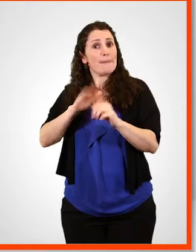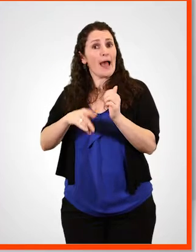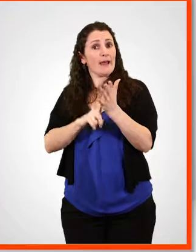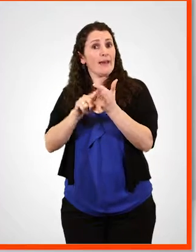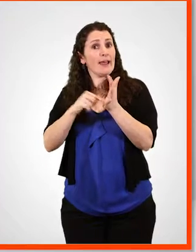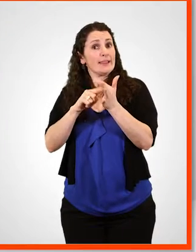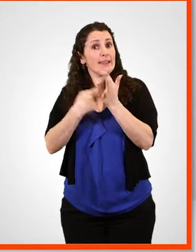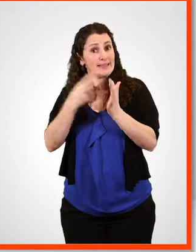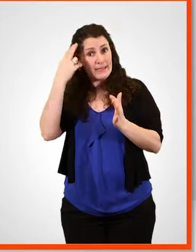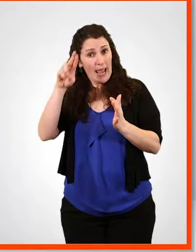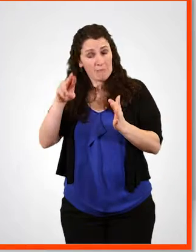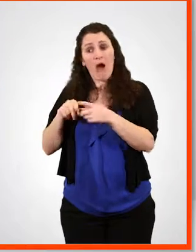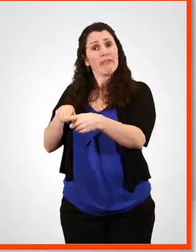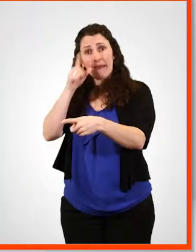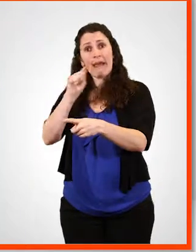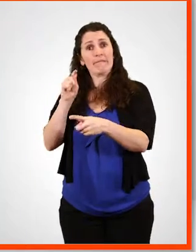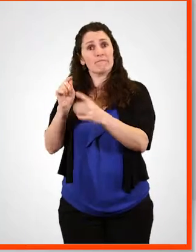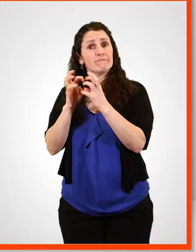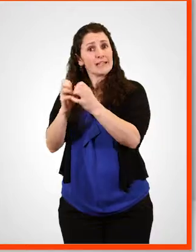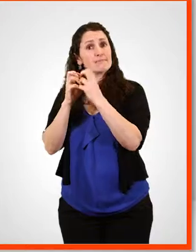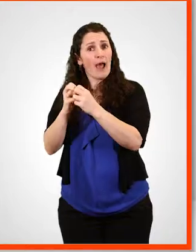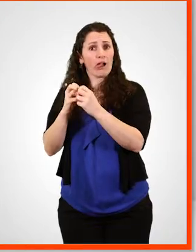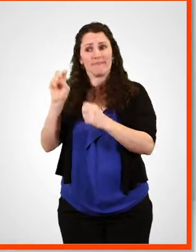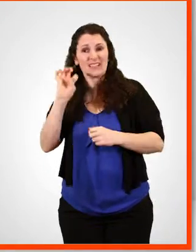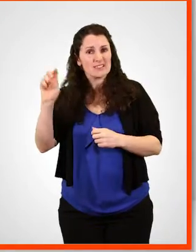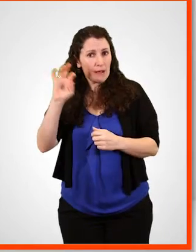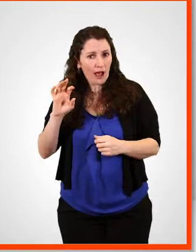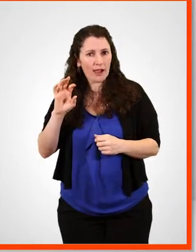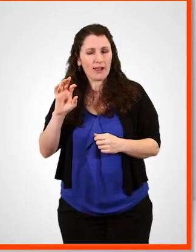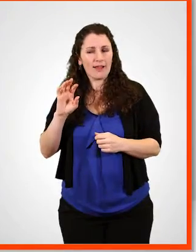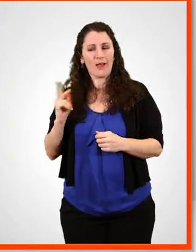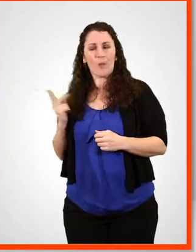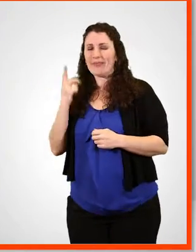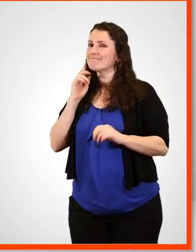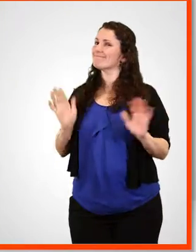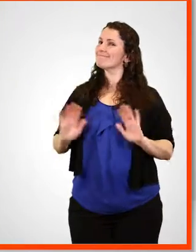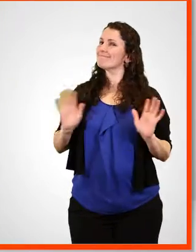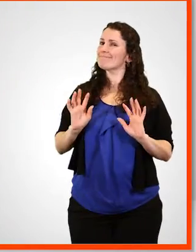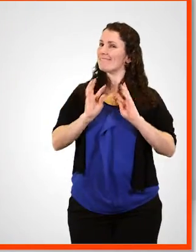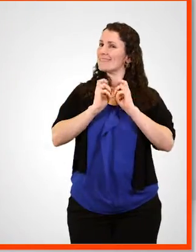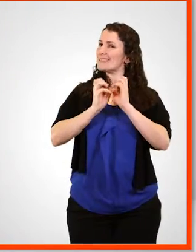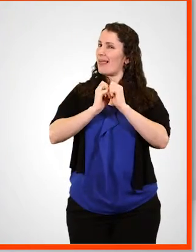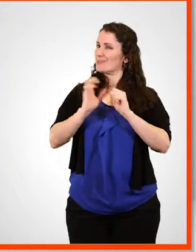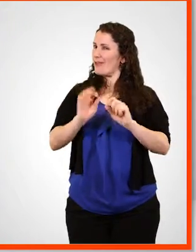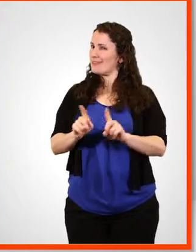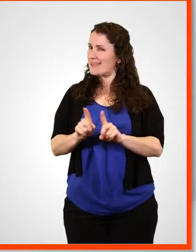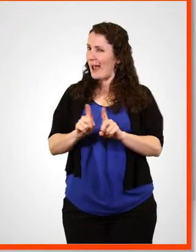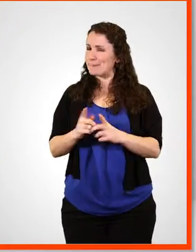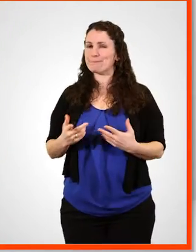"Oh, sure, they can finger spell it." We'll say, No, no, that's not the same thing. So I know we use different manual alphabets,